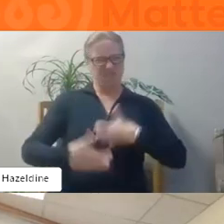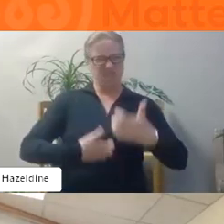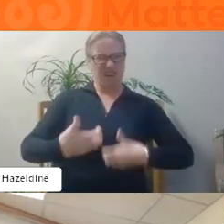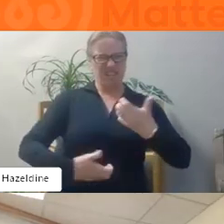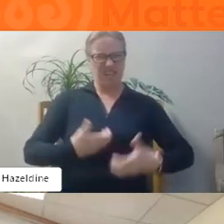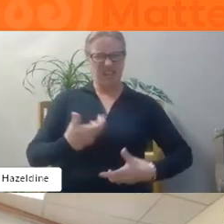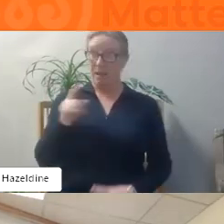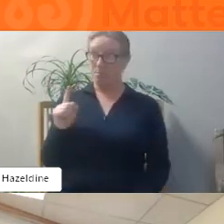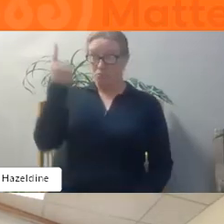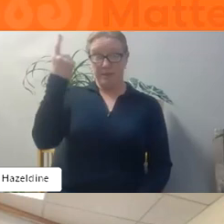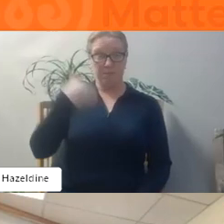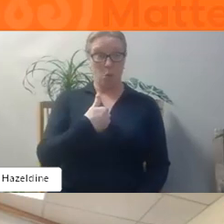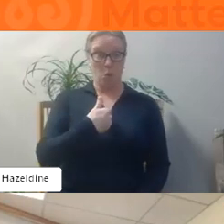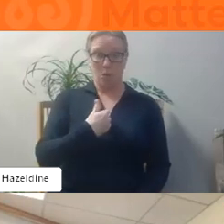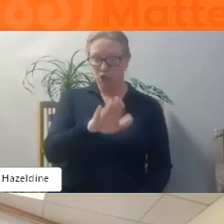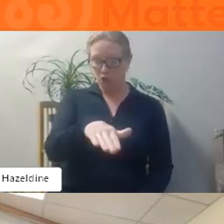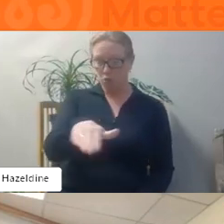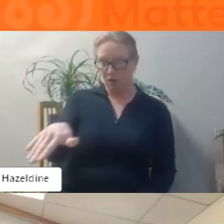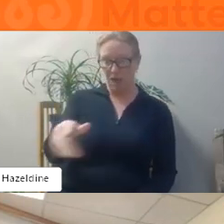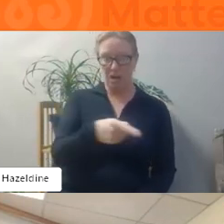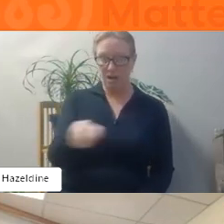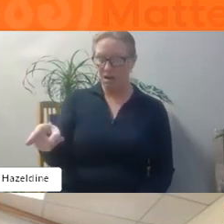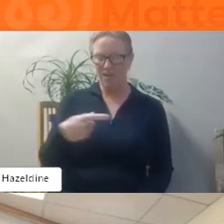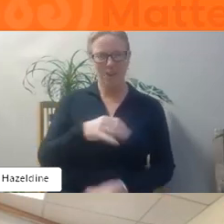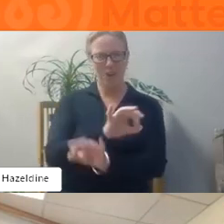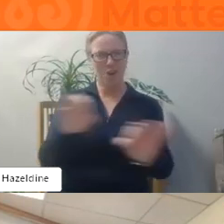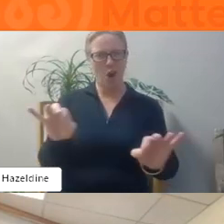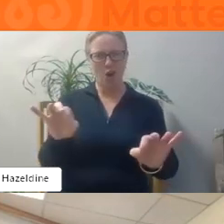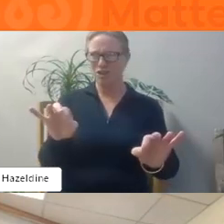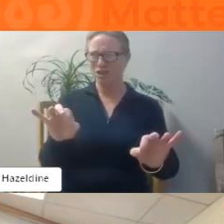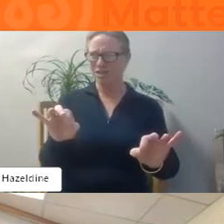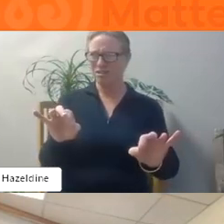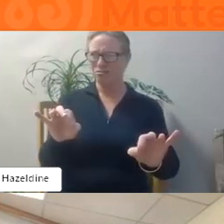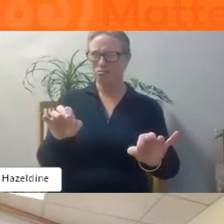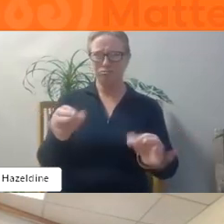principal with children not getting what they needed. And the problem